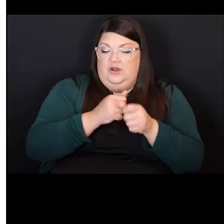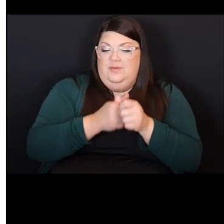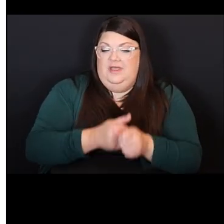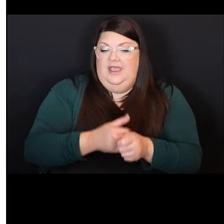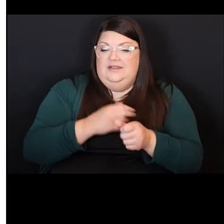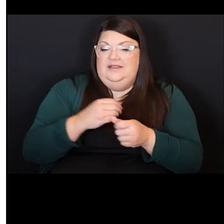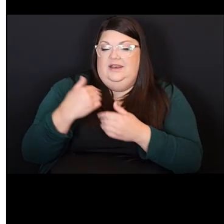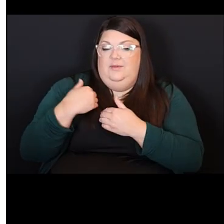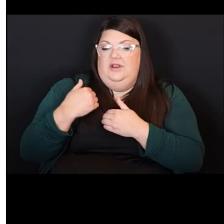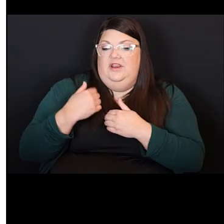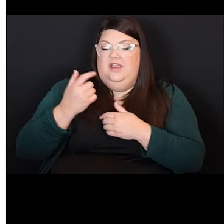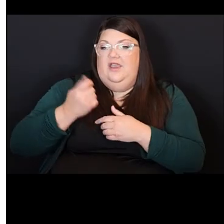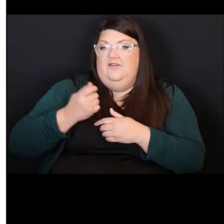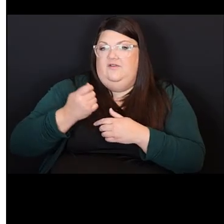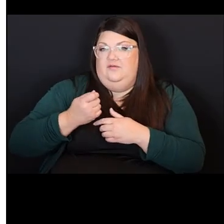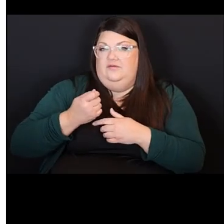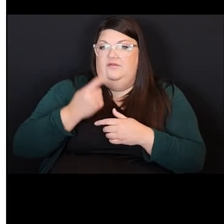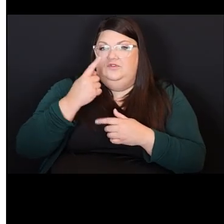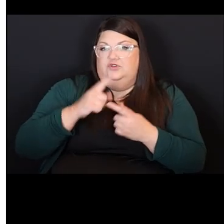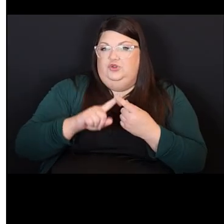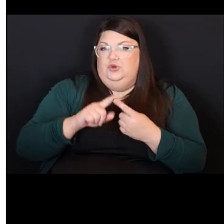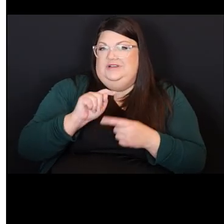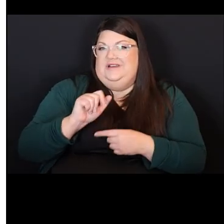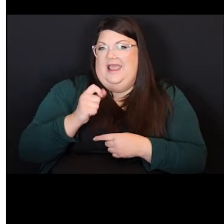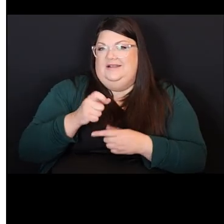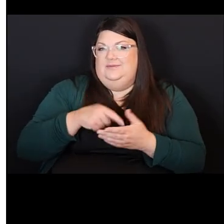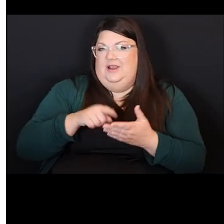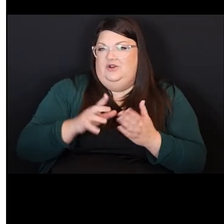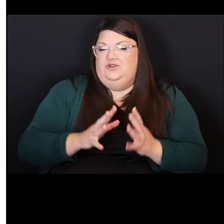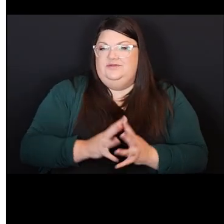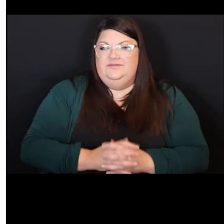of grant funds to taxpayers.